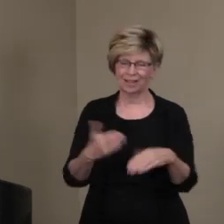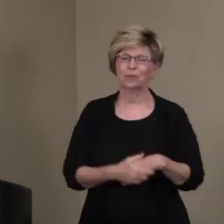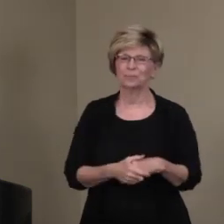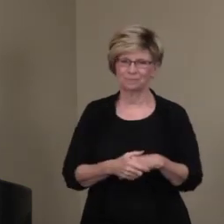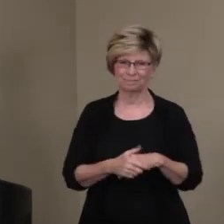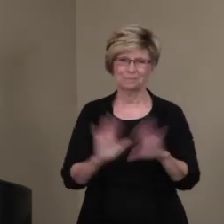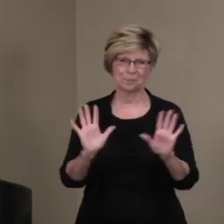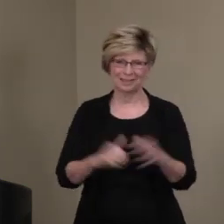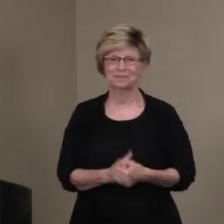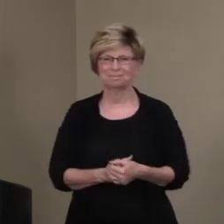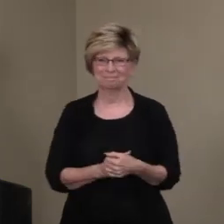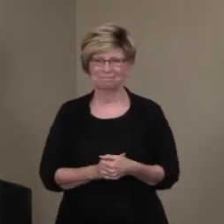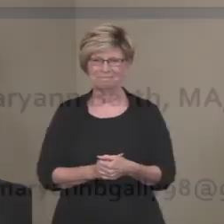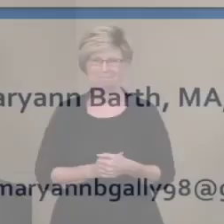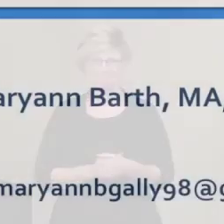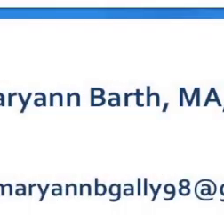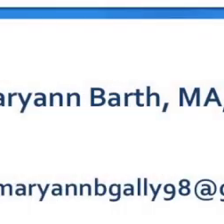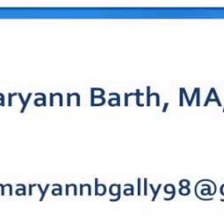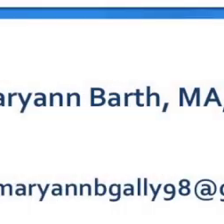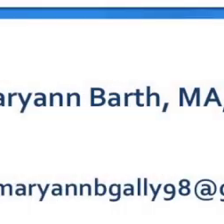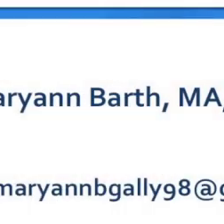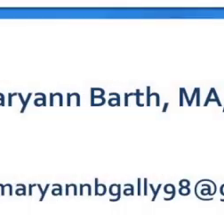for watching bye